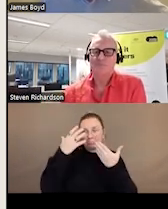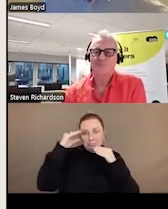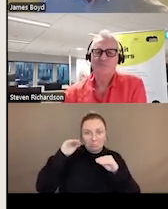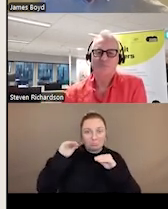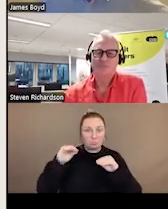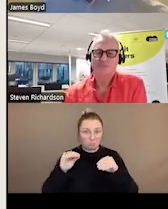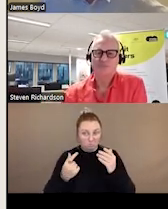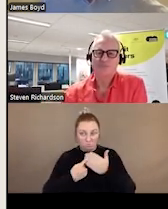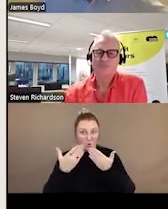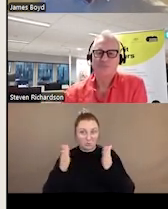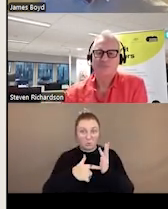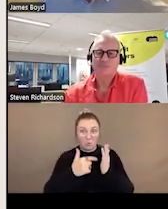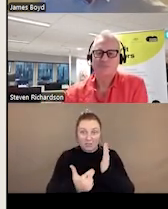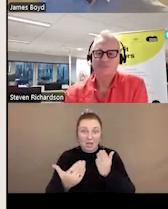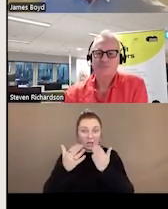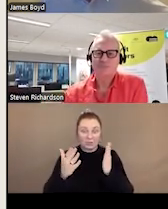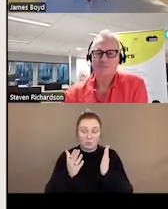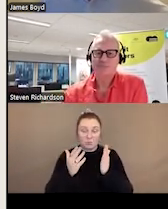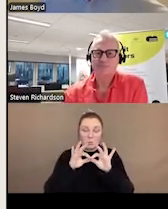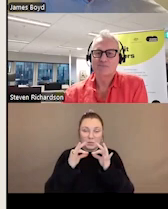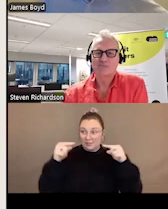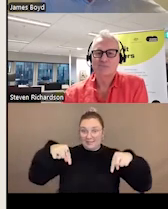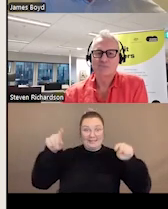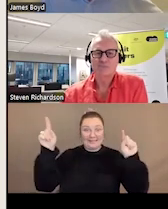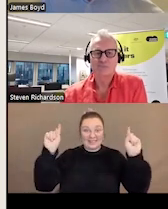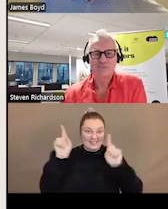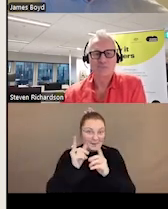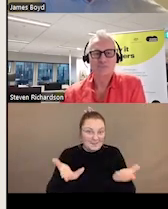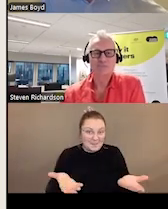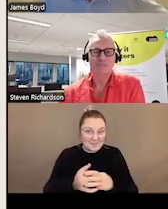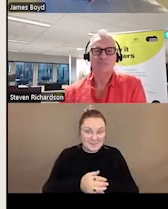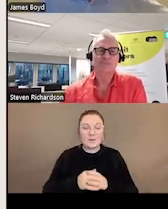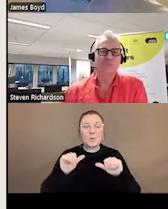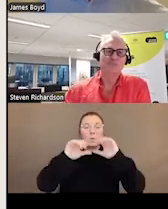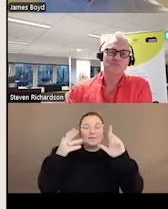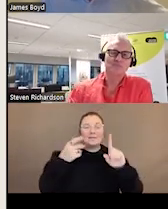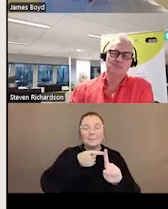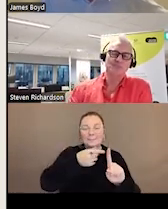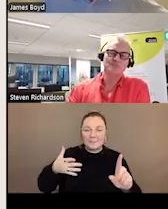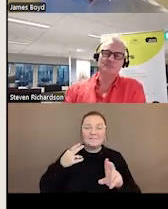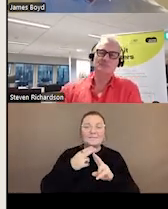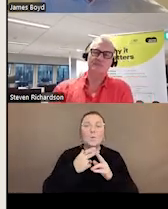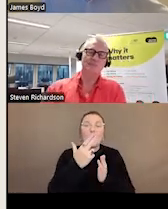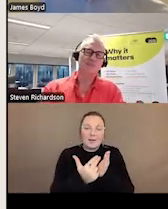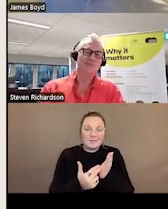organisations. This is one of those sessions. This one is obviously specifically for artists.